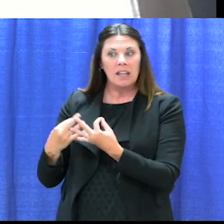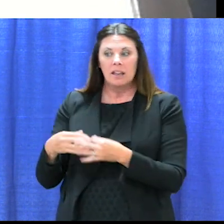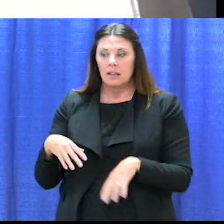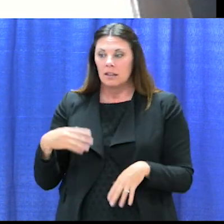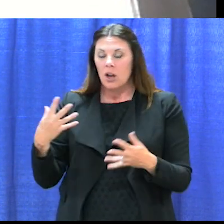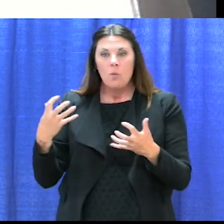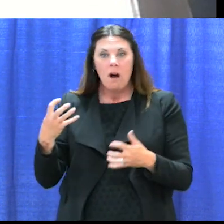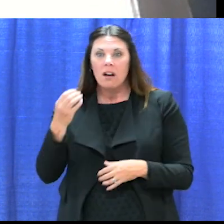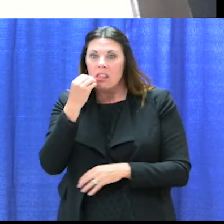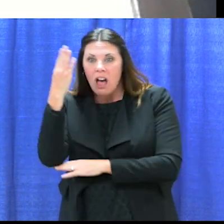who are on SSI.